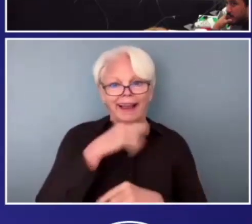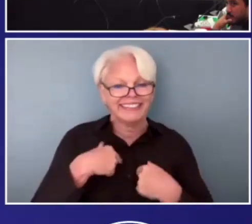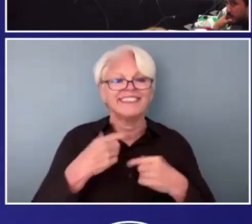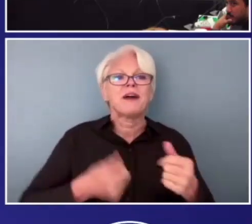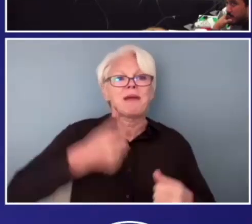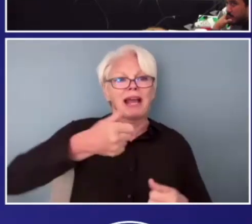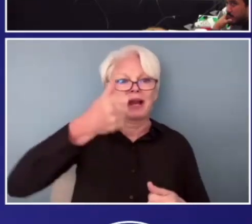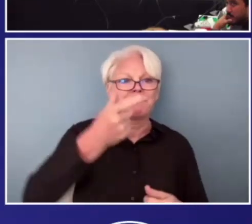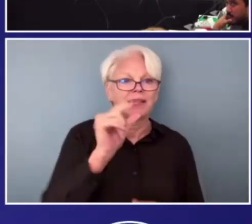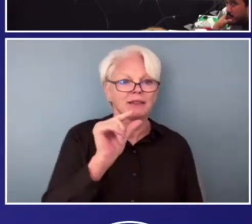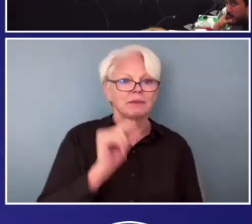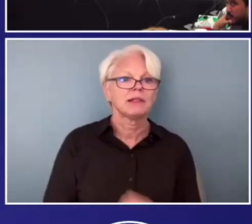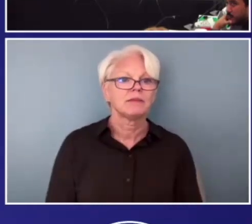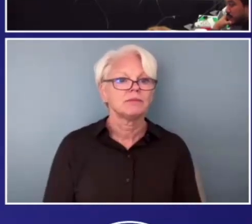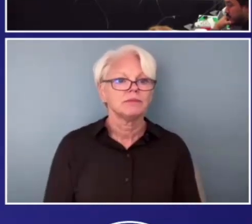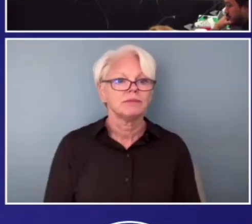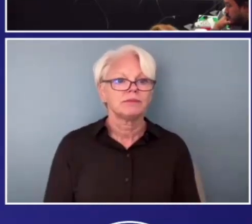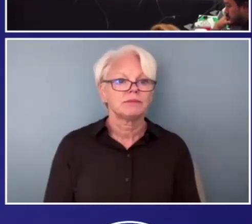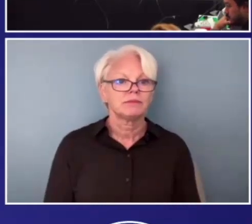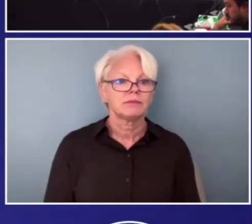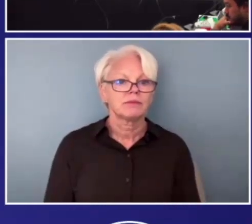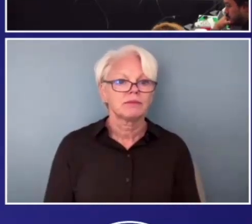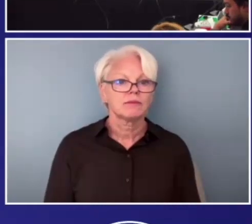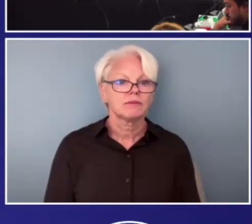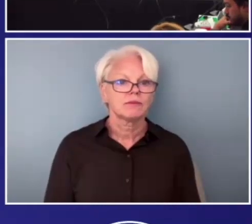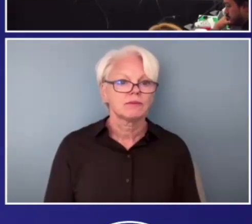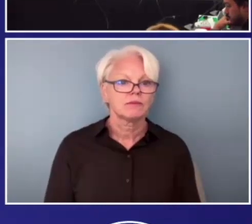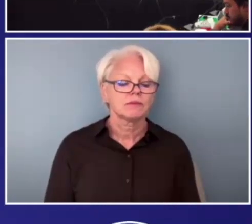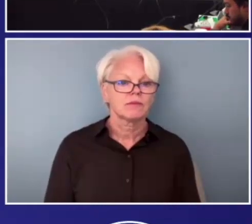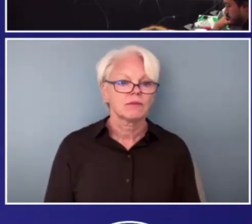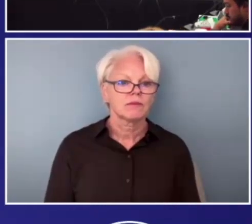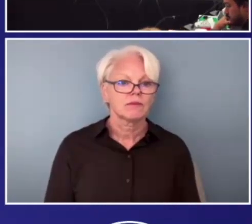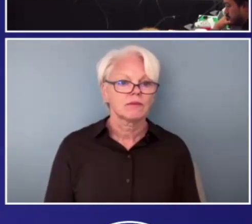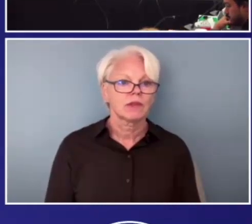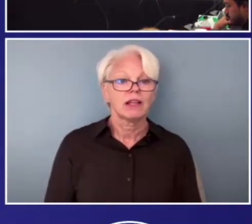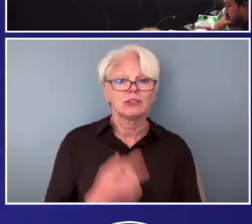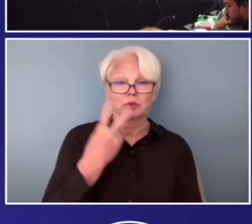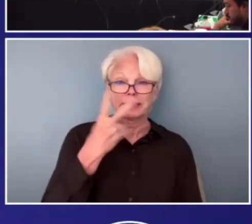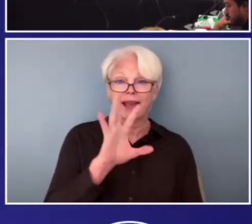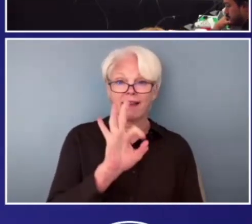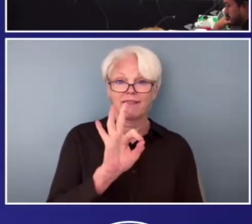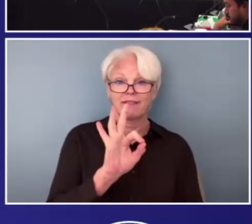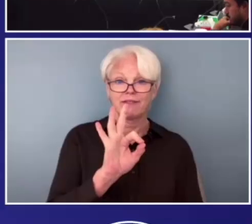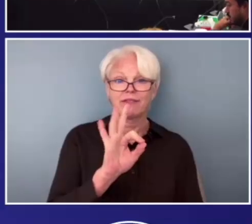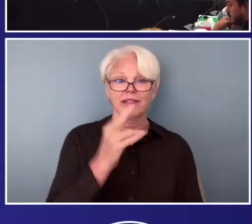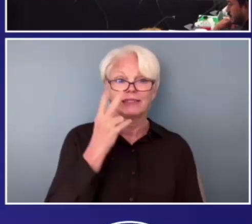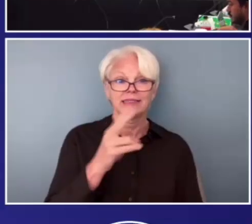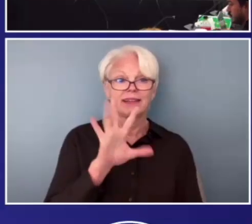little bit? So under (f), you'll see that there are five asterisks